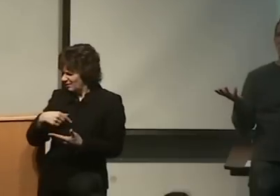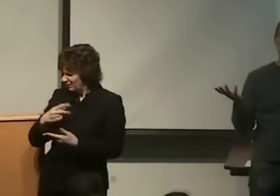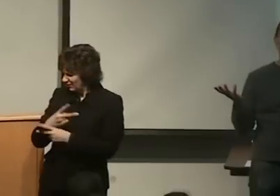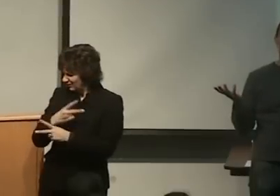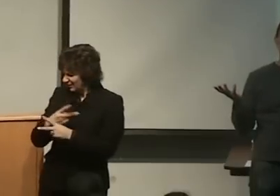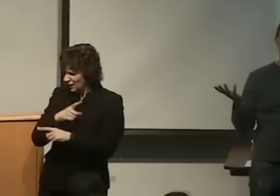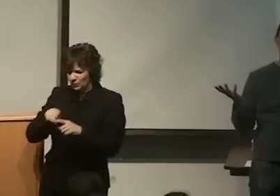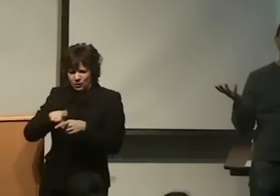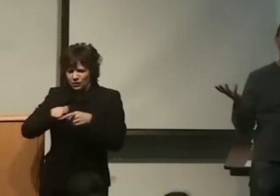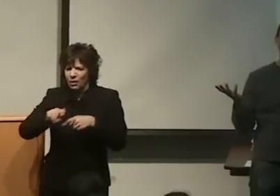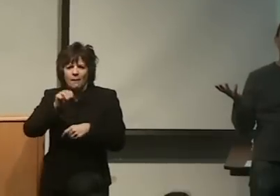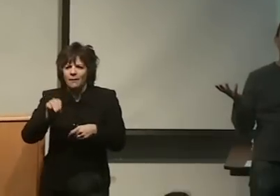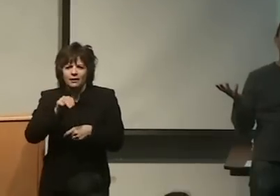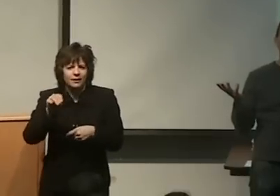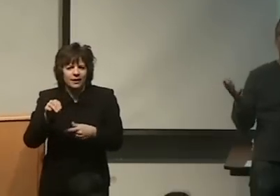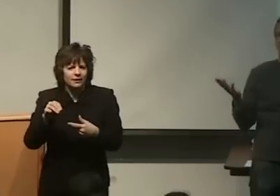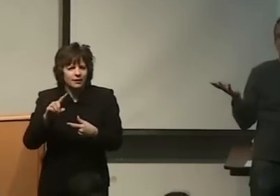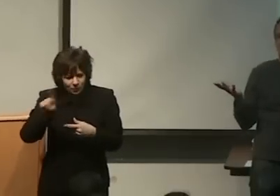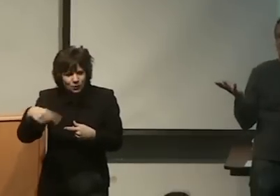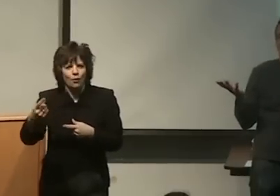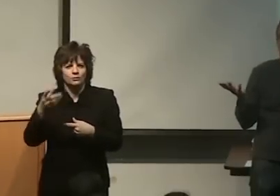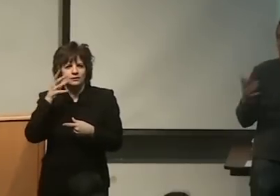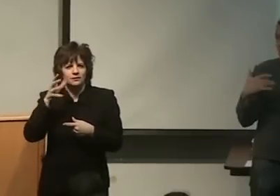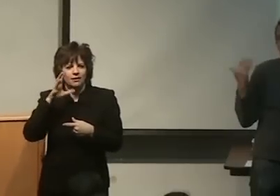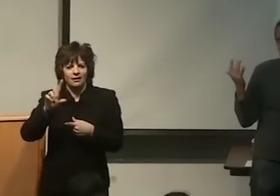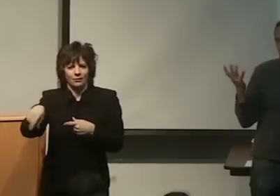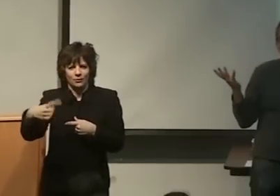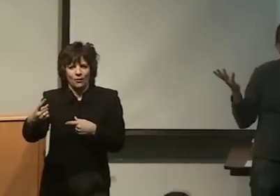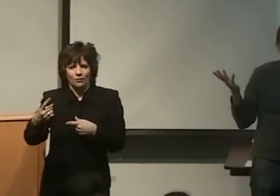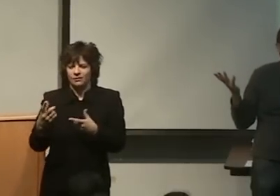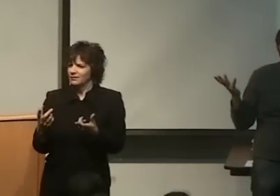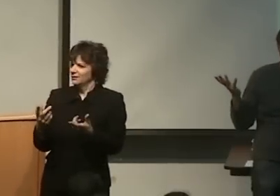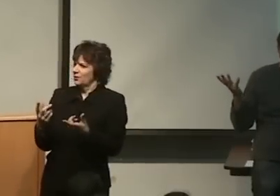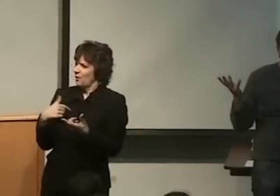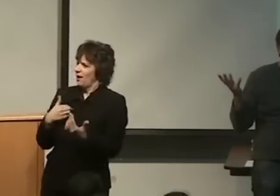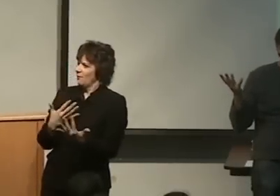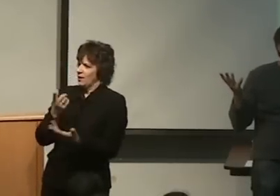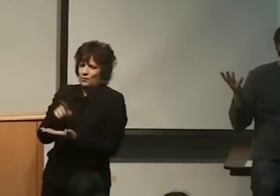call on a Monday. It had to be on Sunday. So I just waited a week.